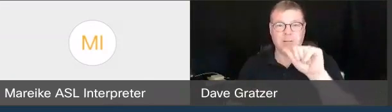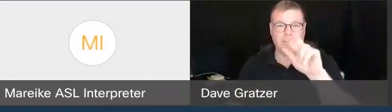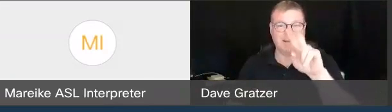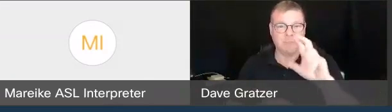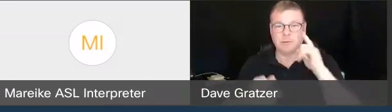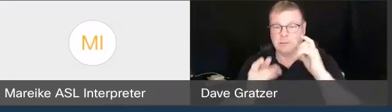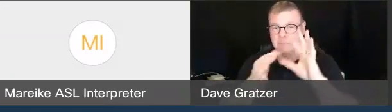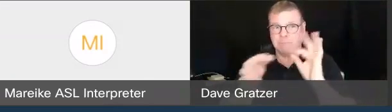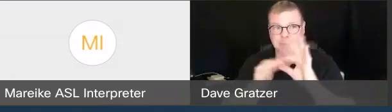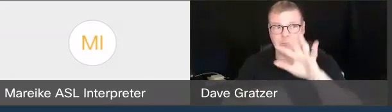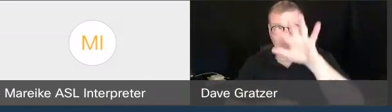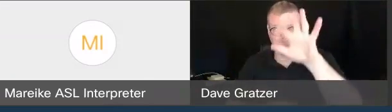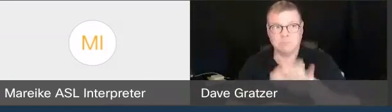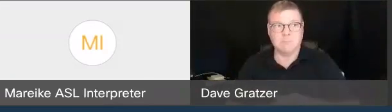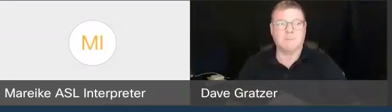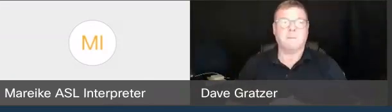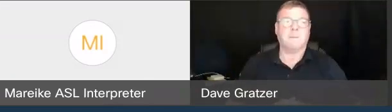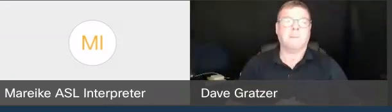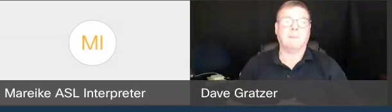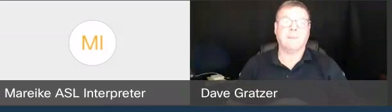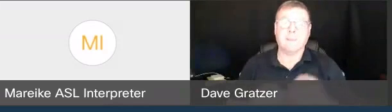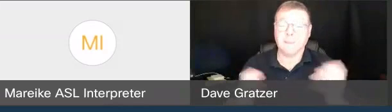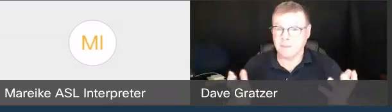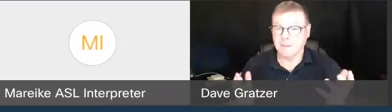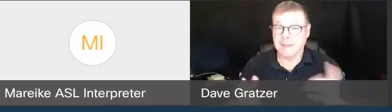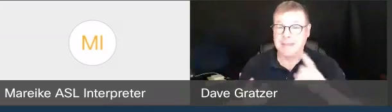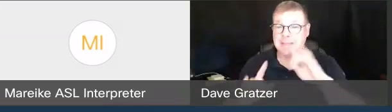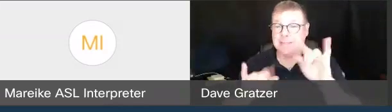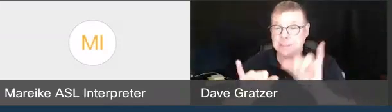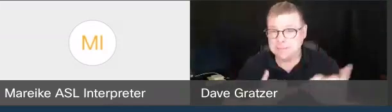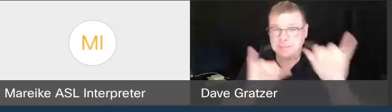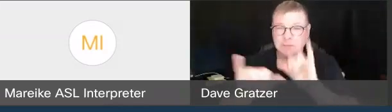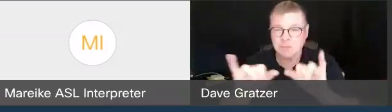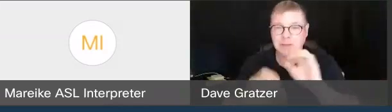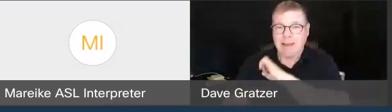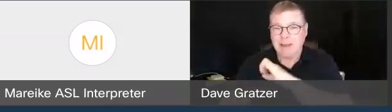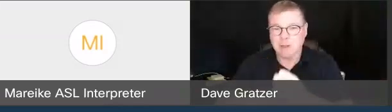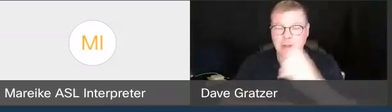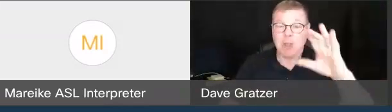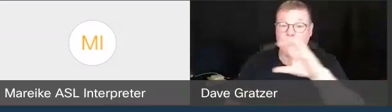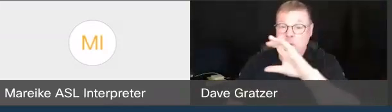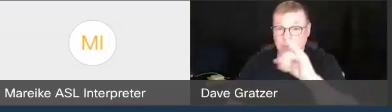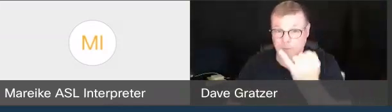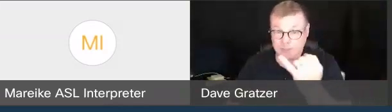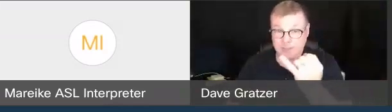listed here. And is there a synergy between mental health and criminogenic risks,